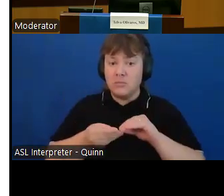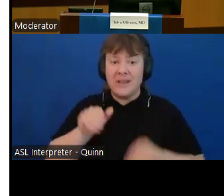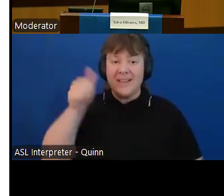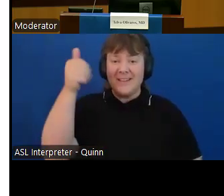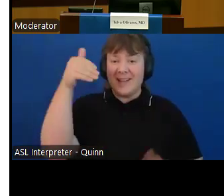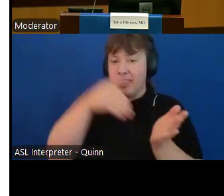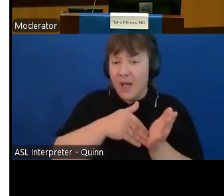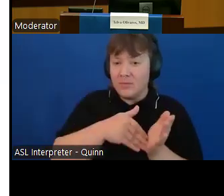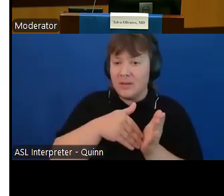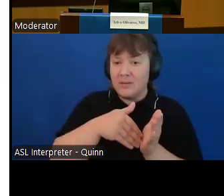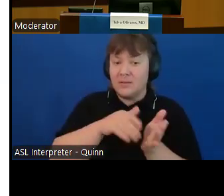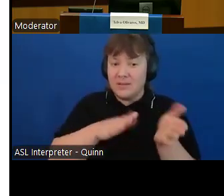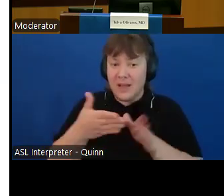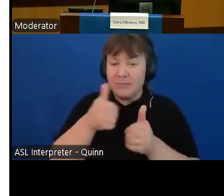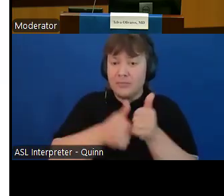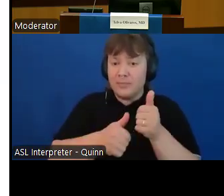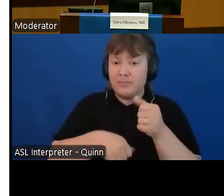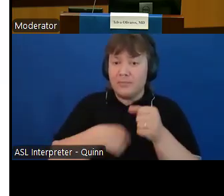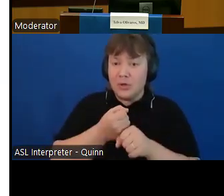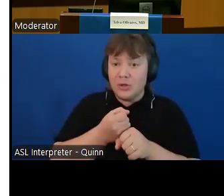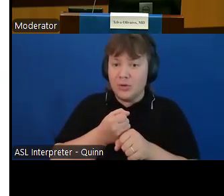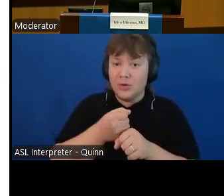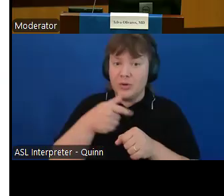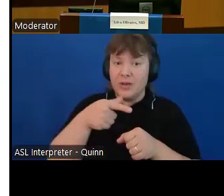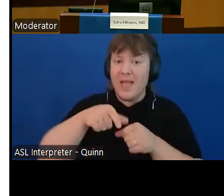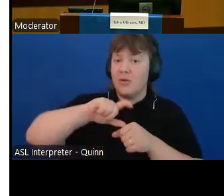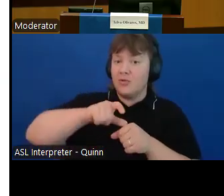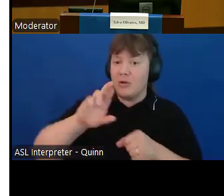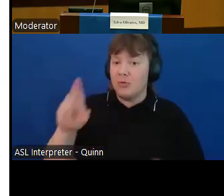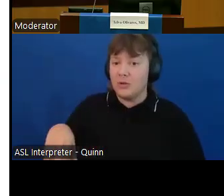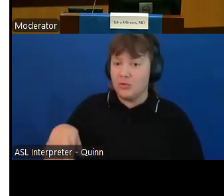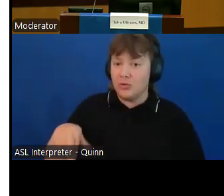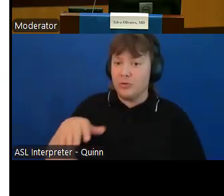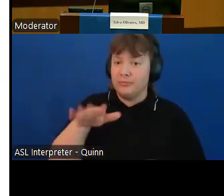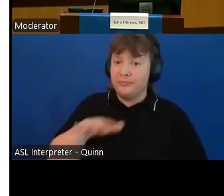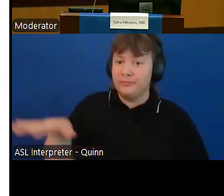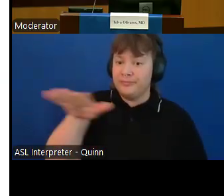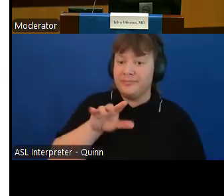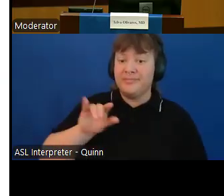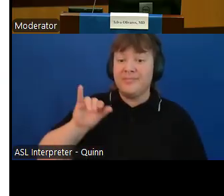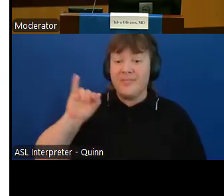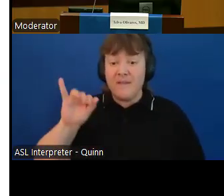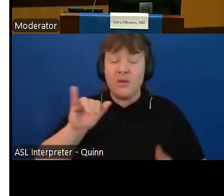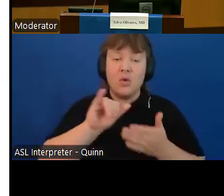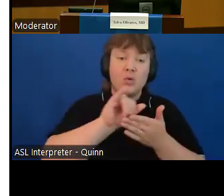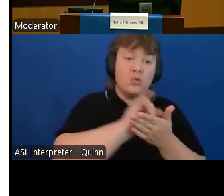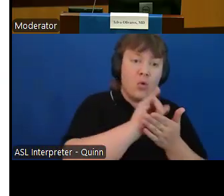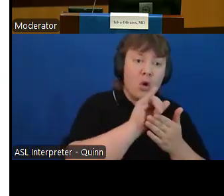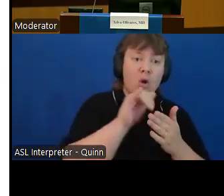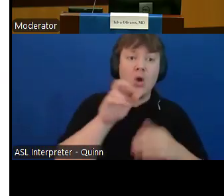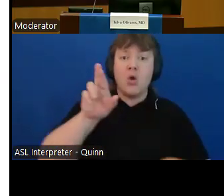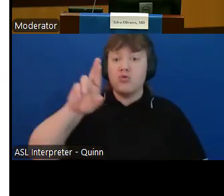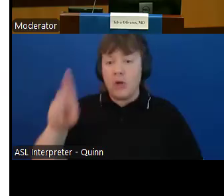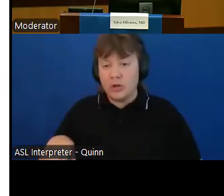deaths per year in the greater Rochester region. If in New York and in Rochester, as in other made